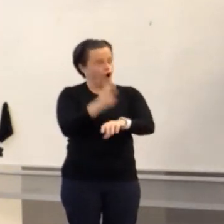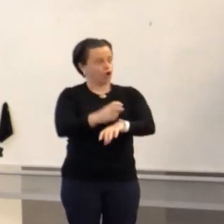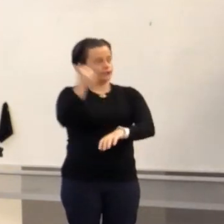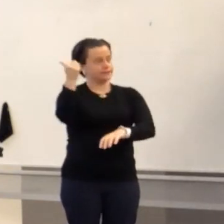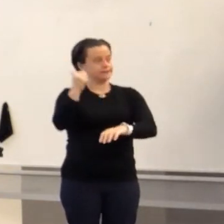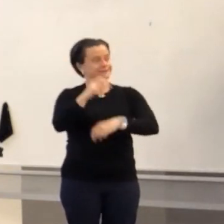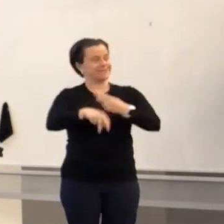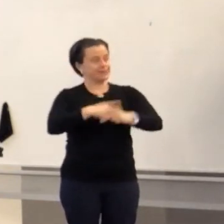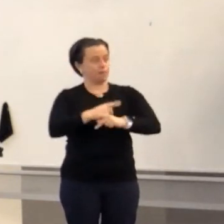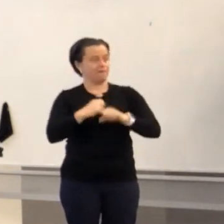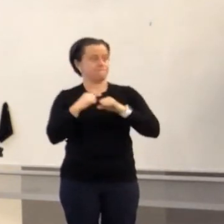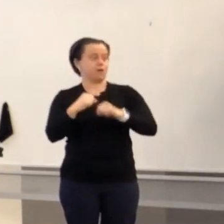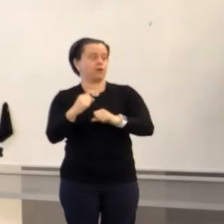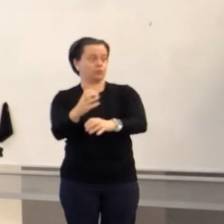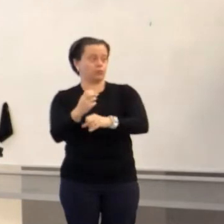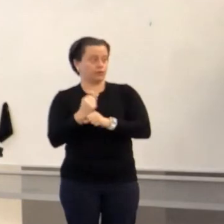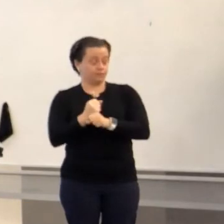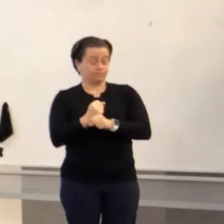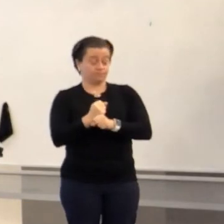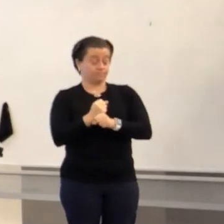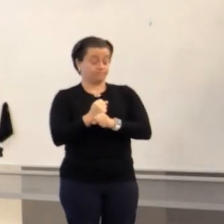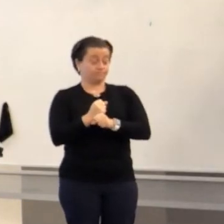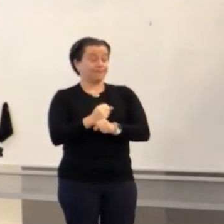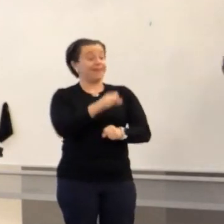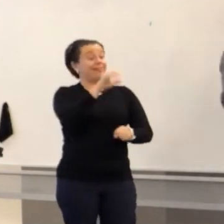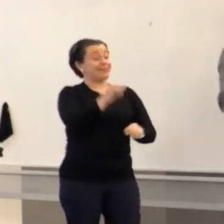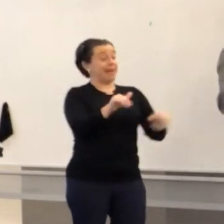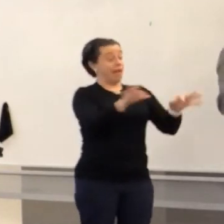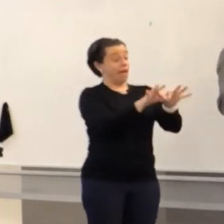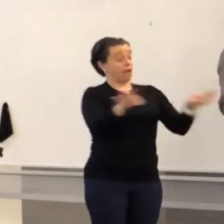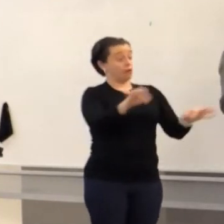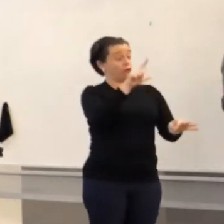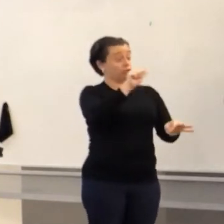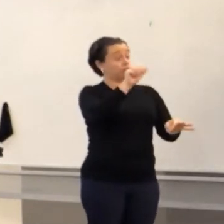While it wasn't always that way and it's not, there's not an absolute restriction but it's become